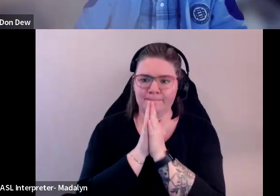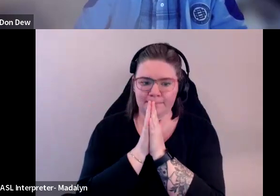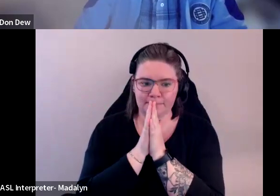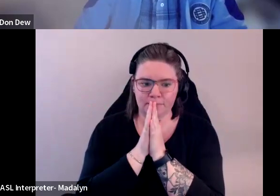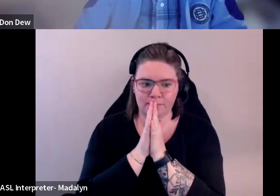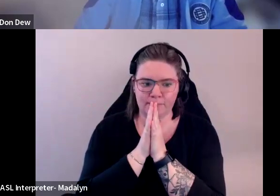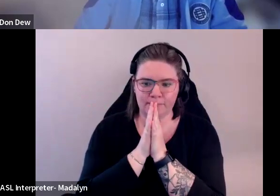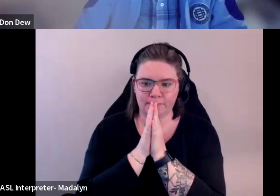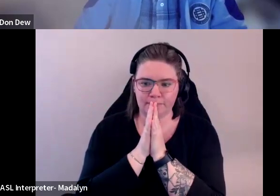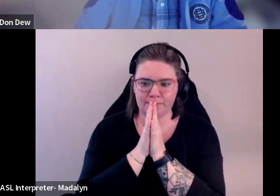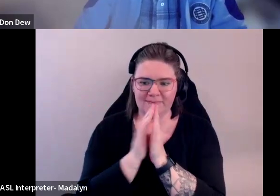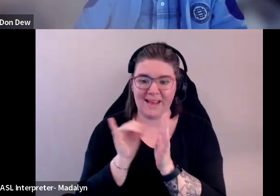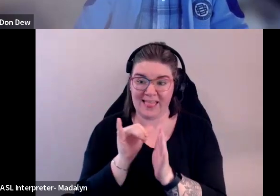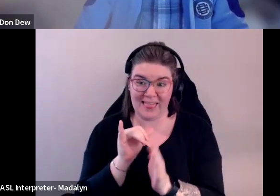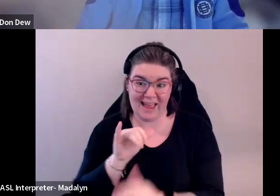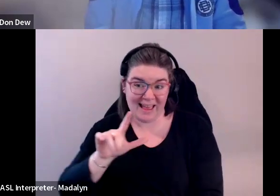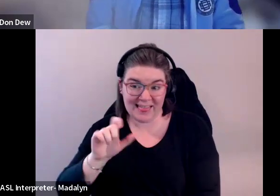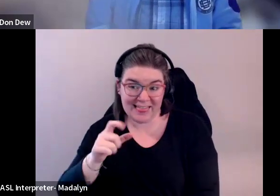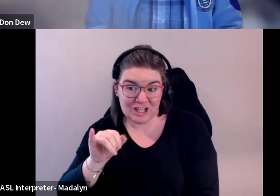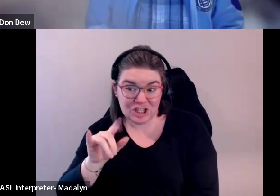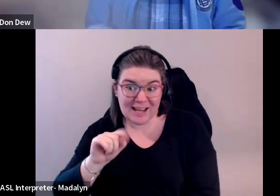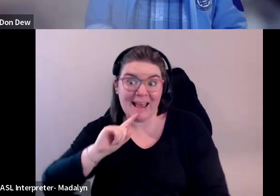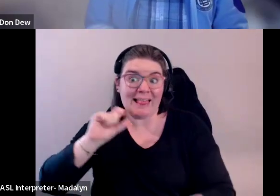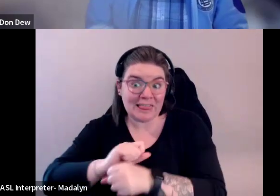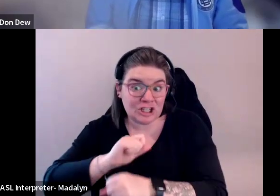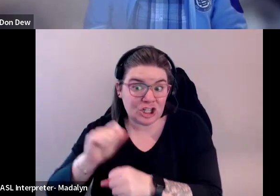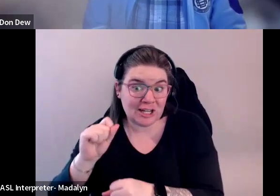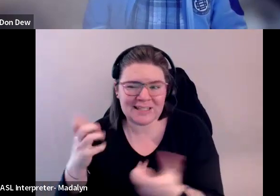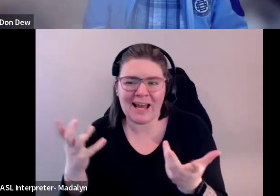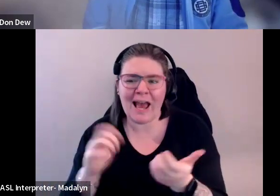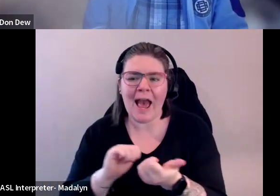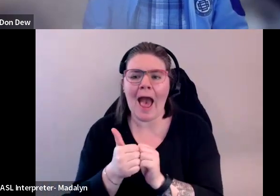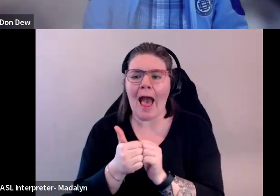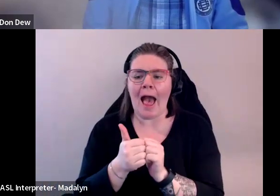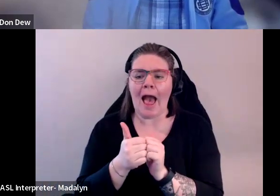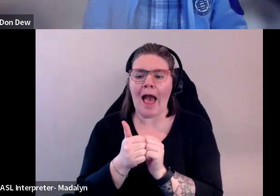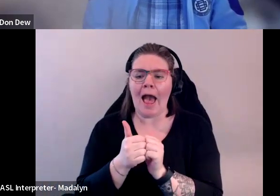Brooke Wilson (she/her): legit for lack of a better word. I'm like, how do we? How do we make sure that this is legit.